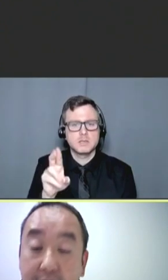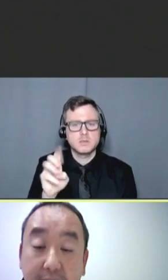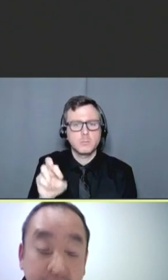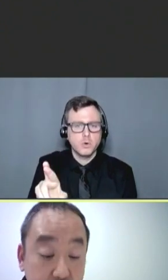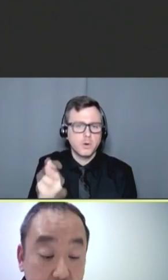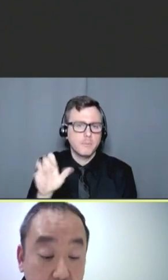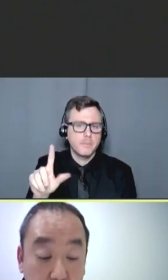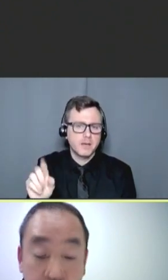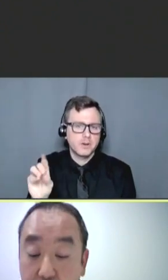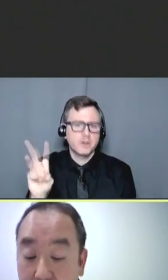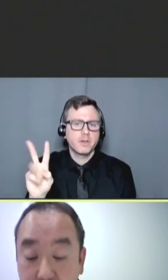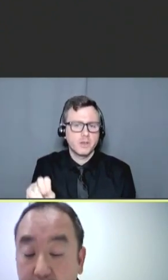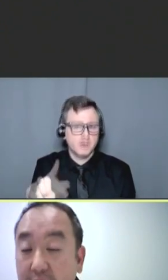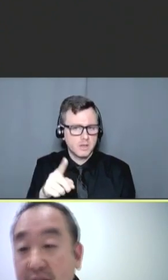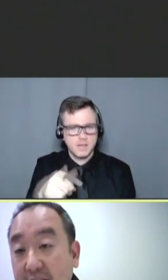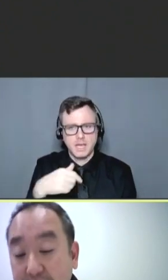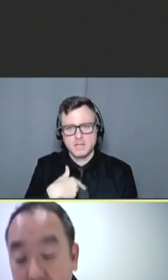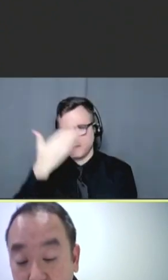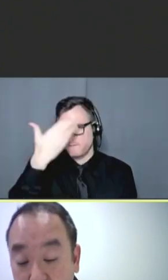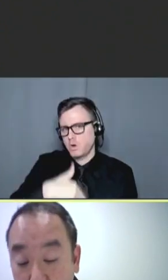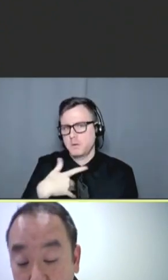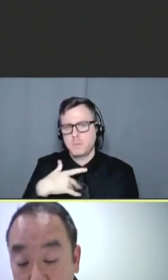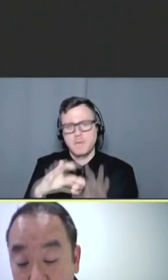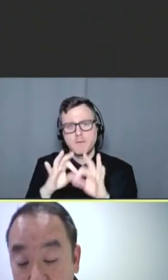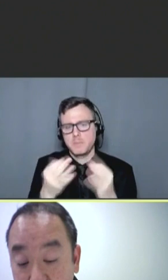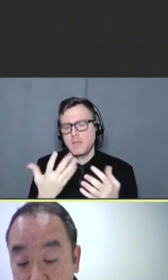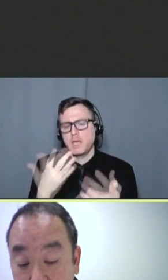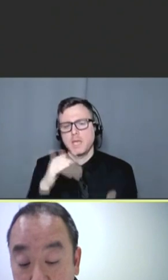and it's actually held right in front of the family health center where we are,